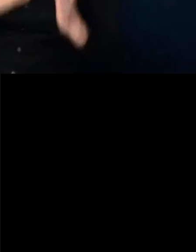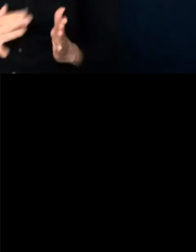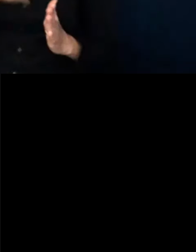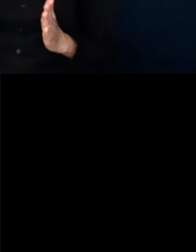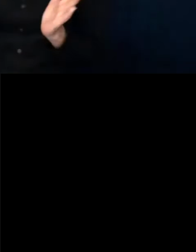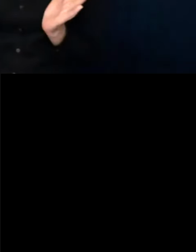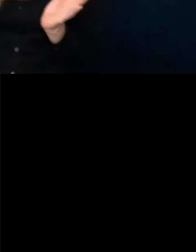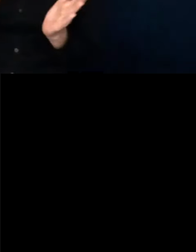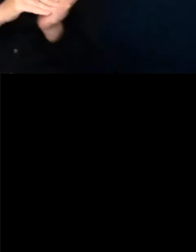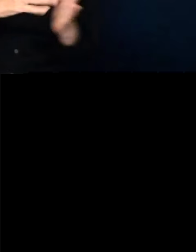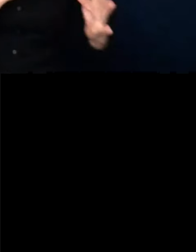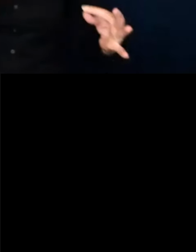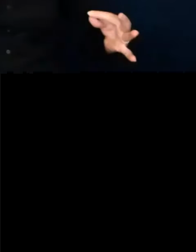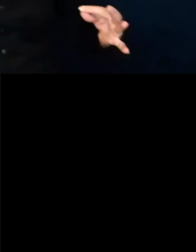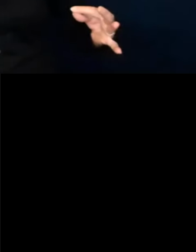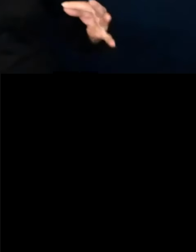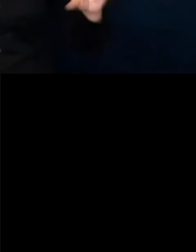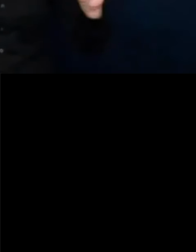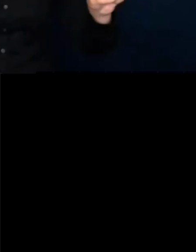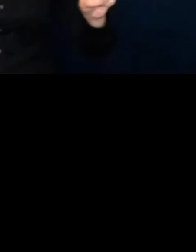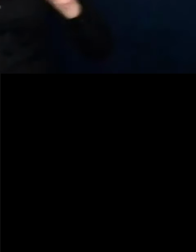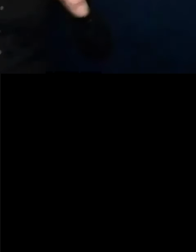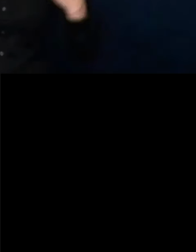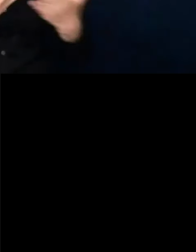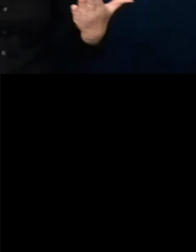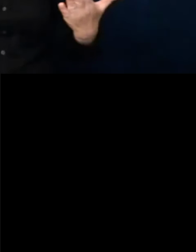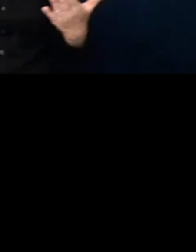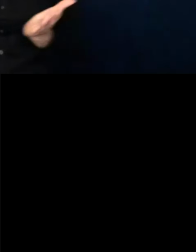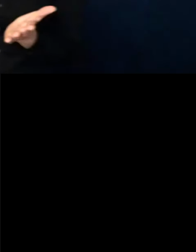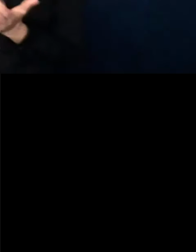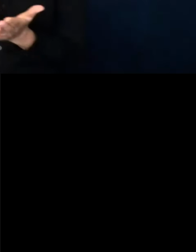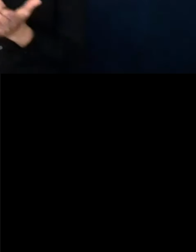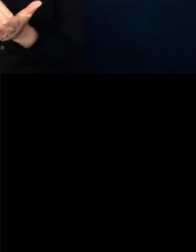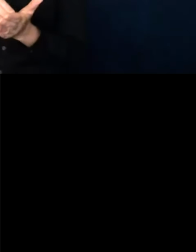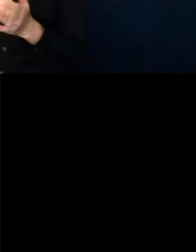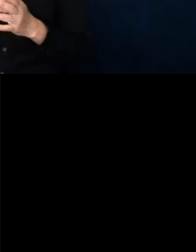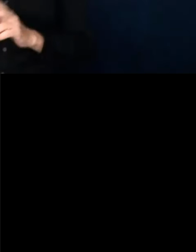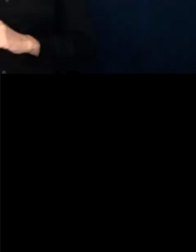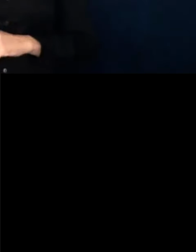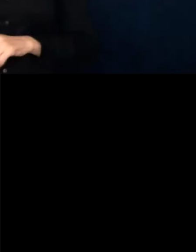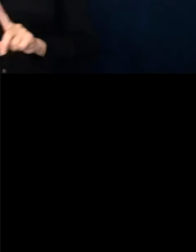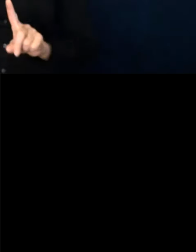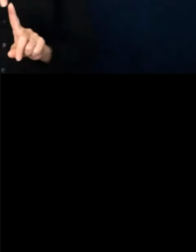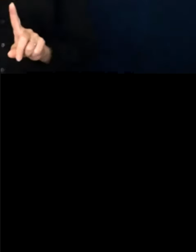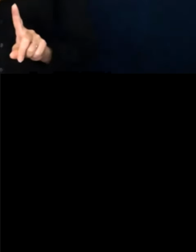And I, you know, get very used to like, this application does well and gets me money.